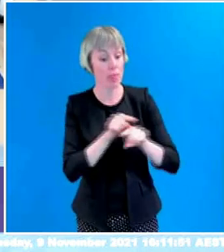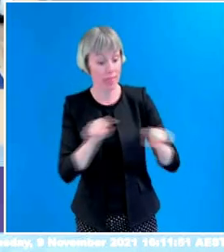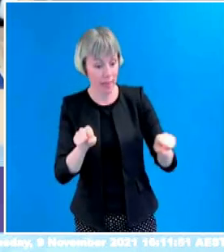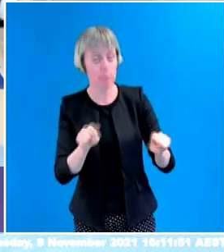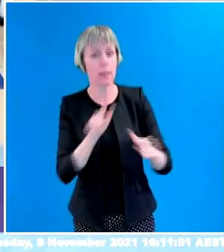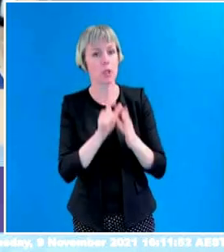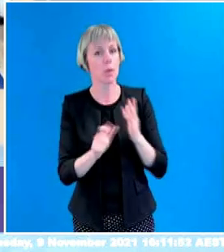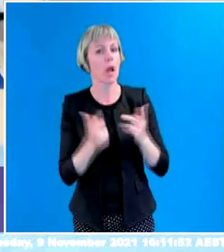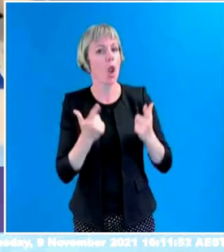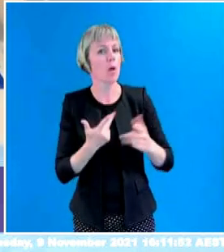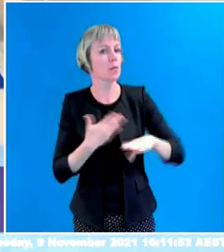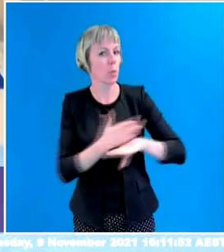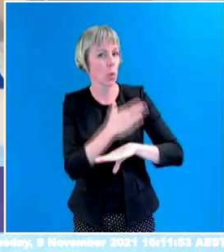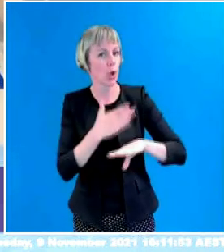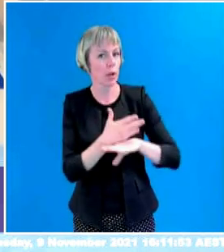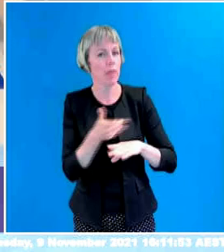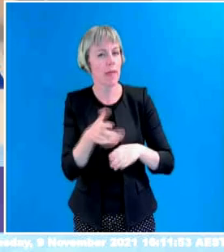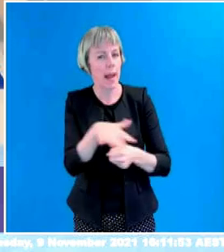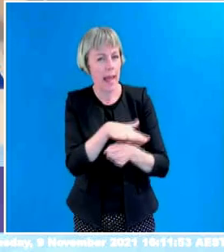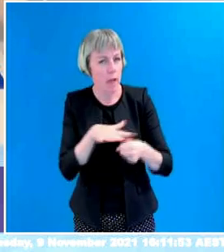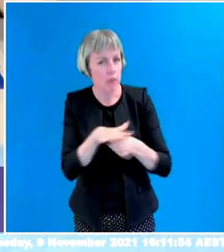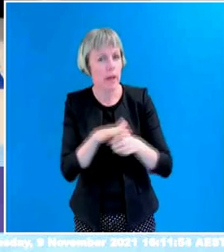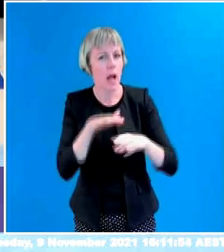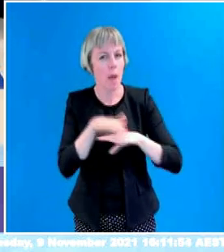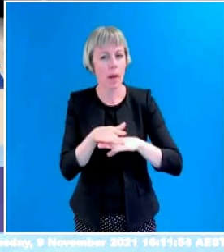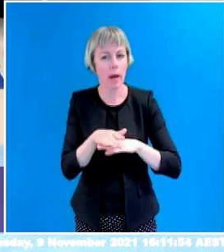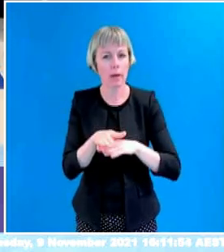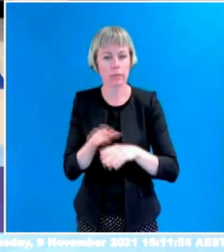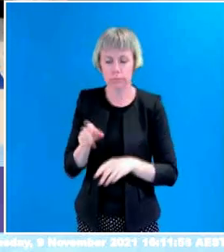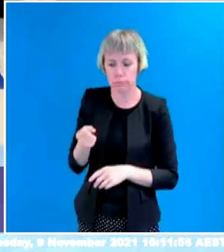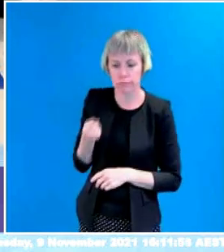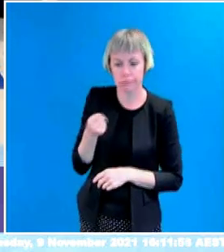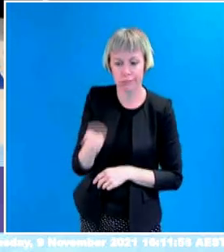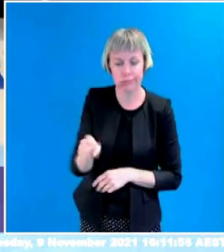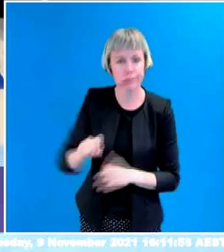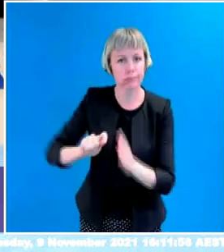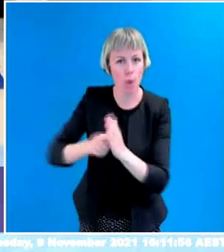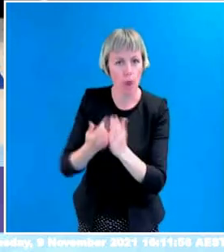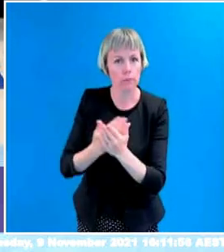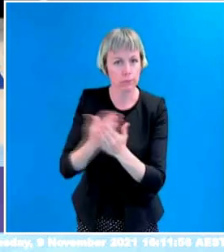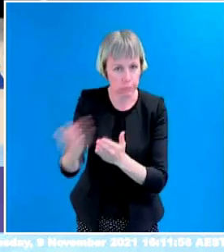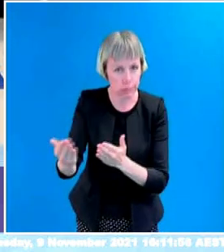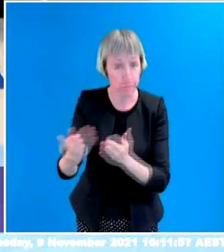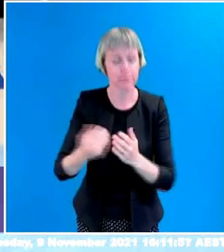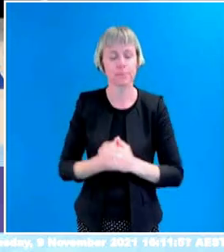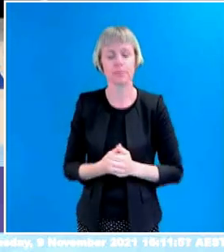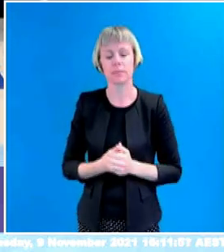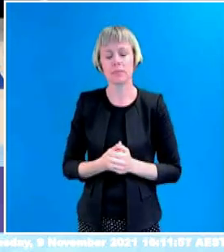But they have taken into account those recommendations, so it's not a complete black hole as I think you are sort of suggesting that